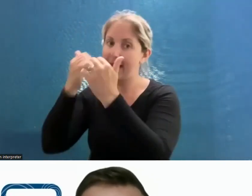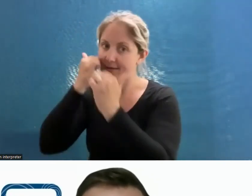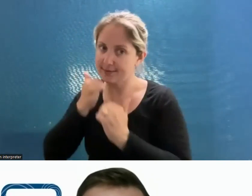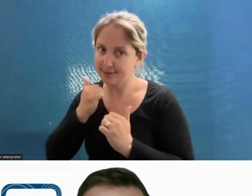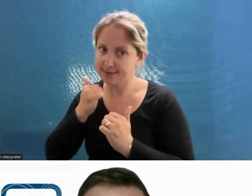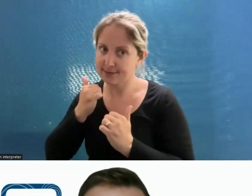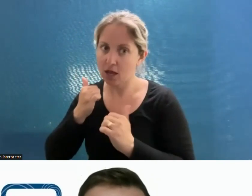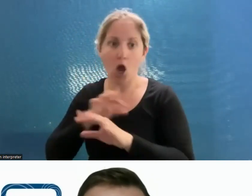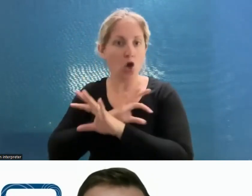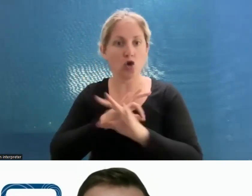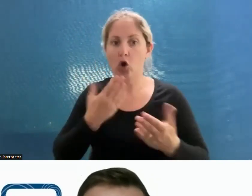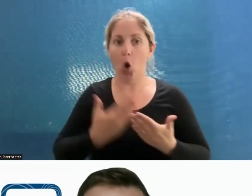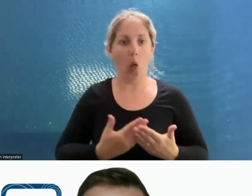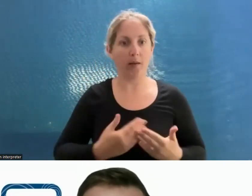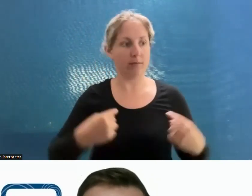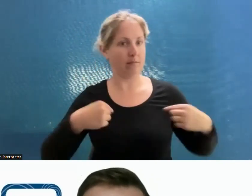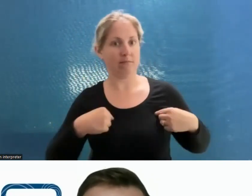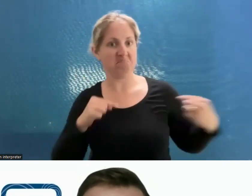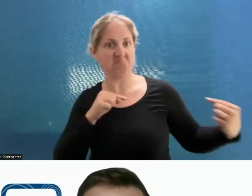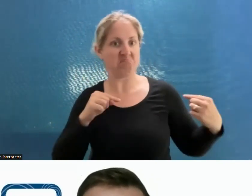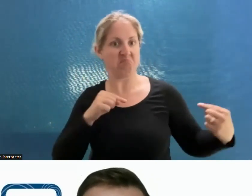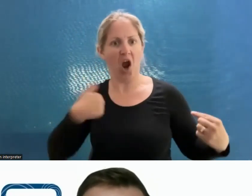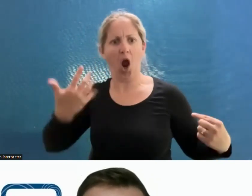the parties are saying the recommendation should be.